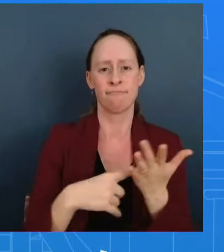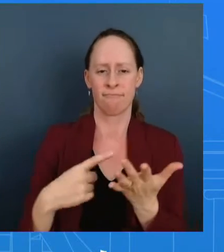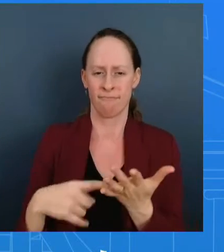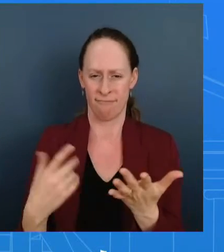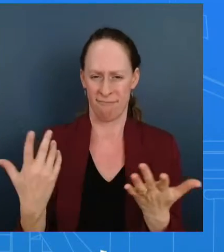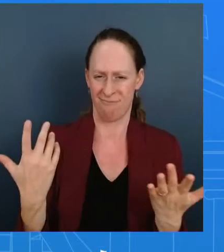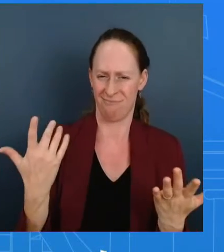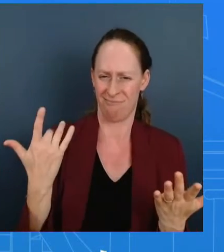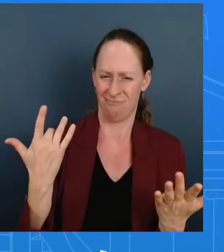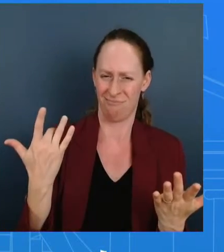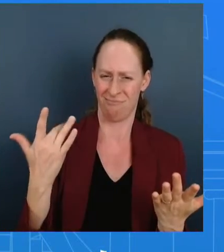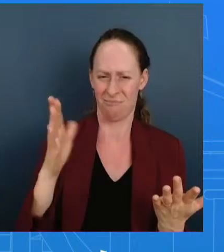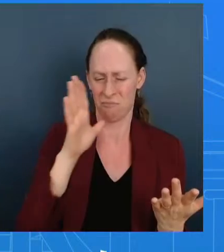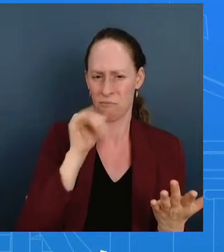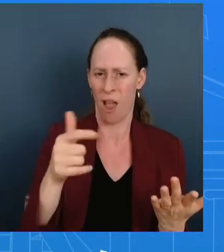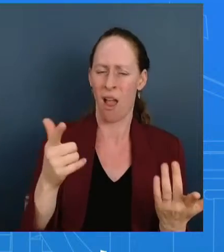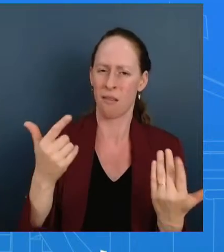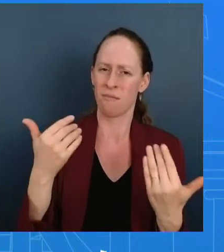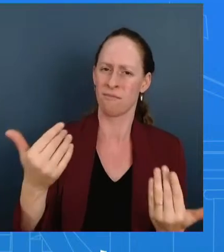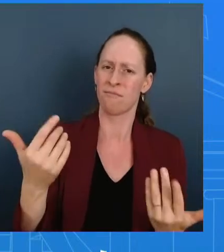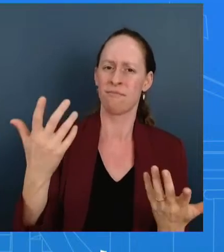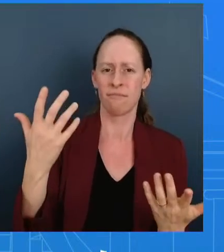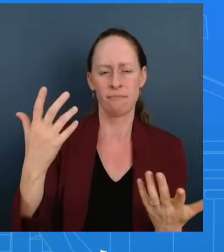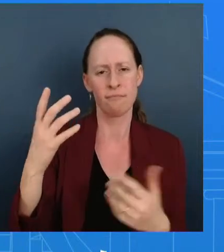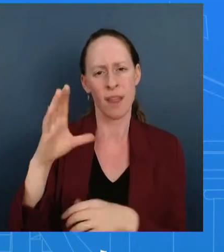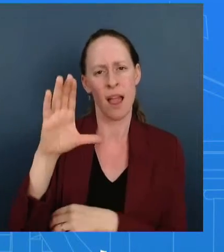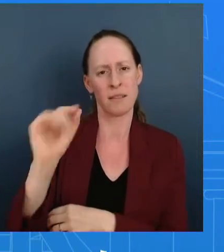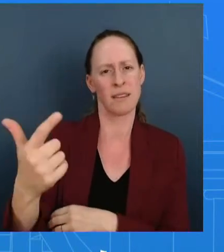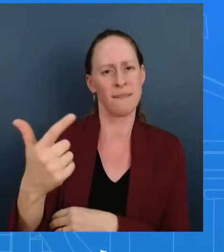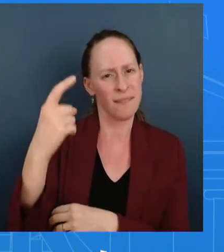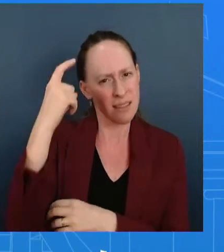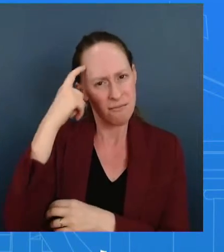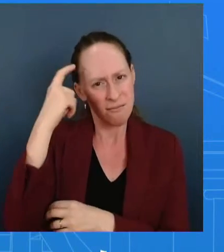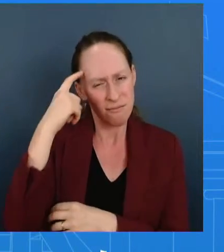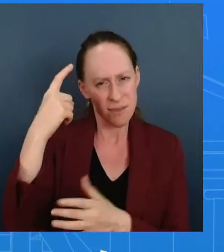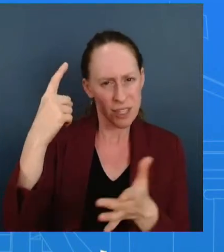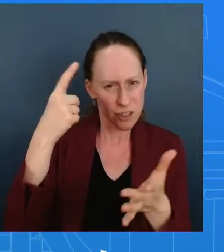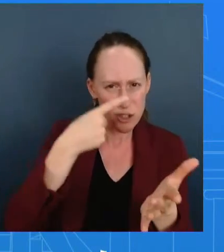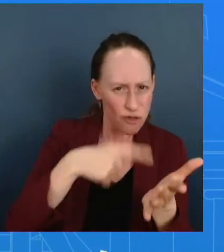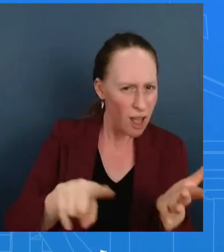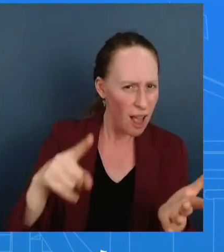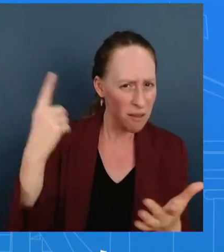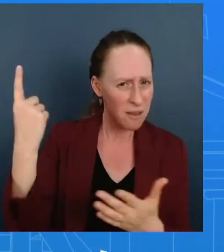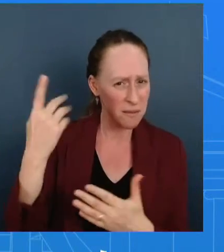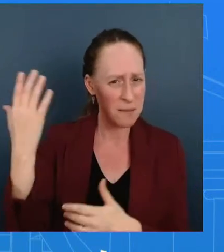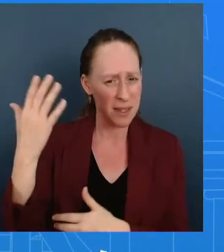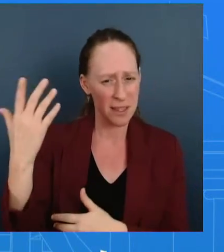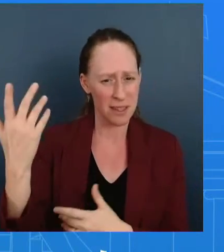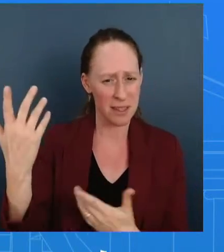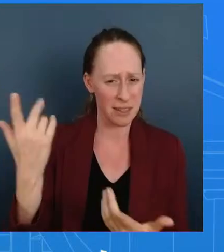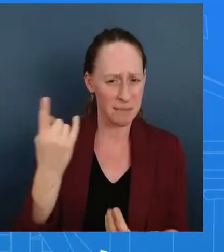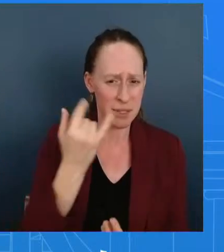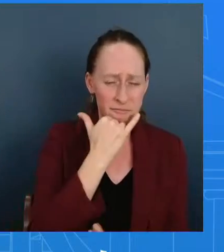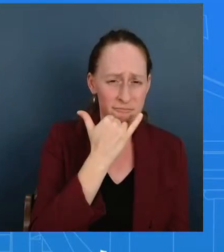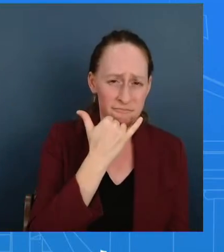just to rule out that there are any issues?" Would the president -- you know, do you -- you know, would you -- would you counsel -- Ms. Jean-Pierre: I hear you.